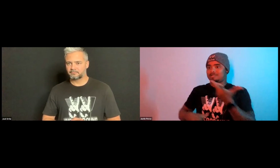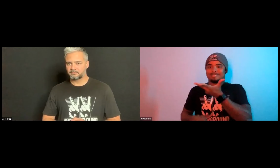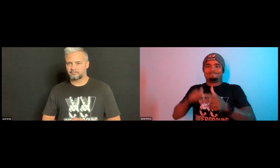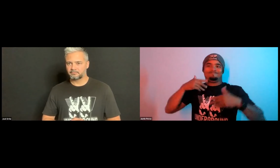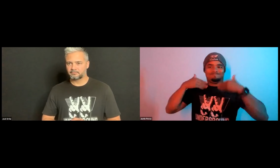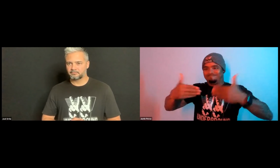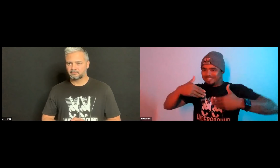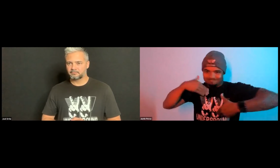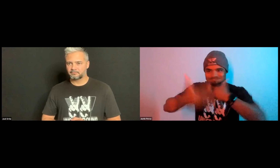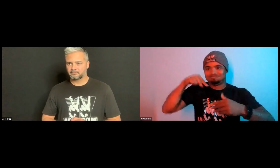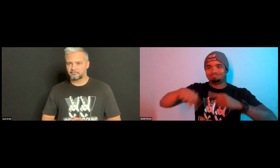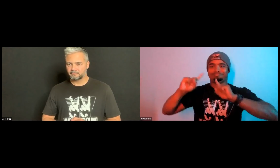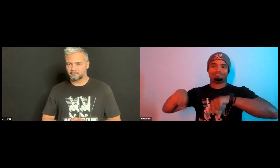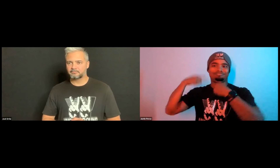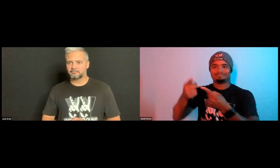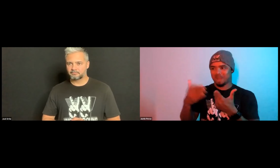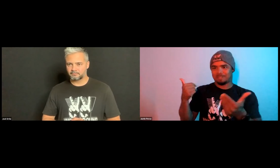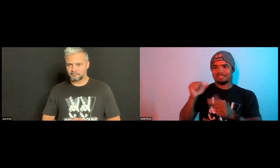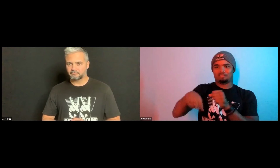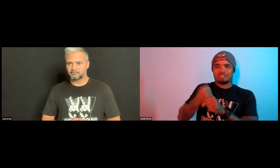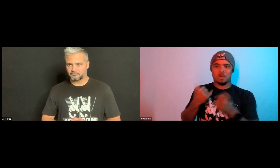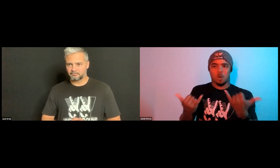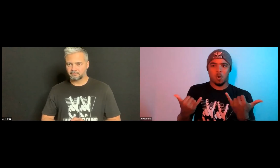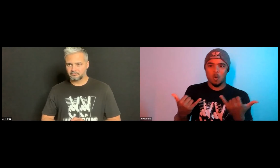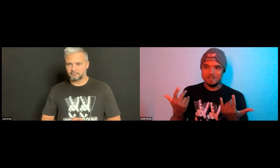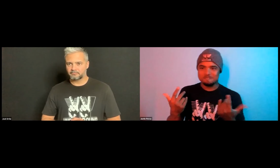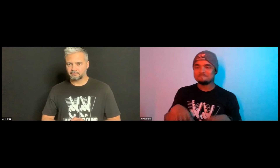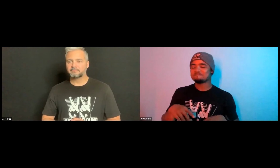The three of us worked on this together for the past year now.